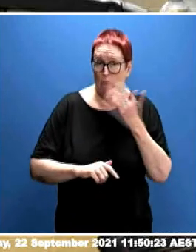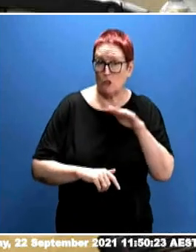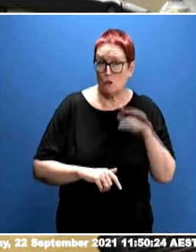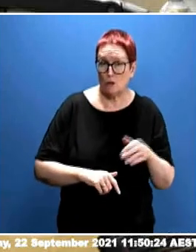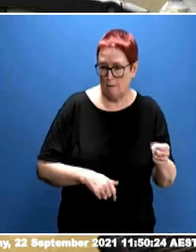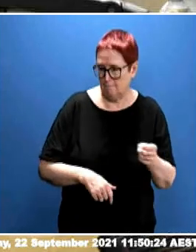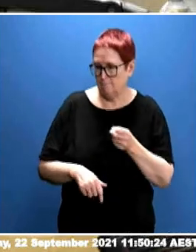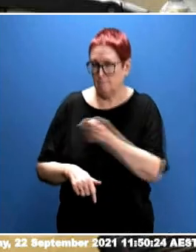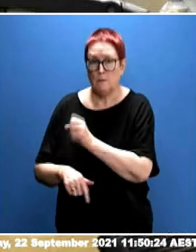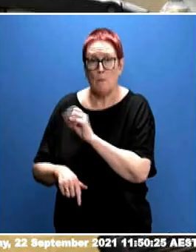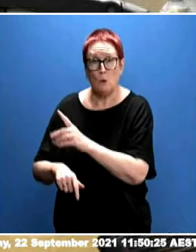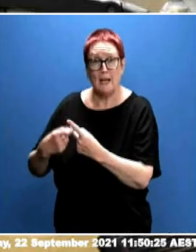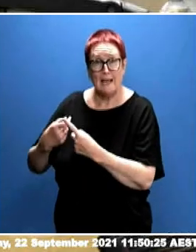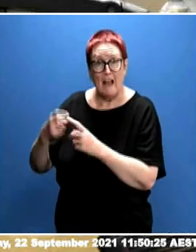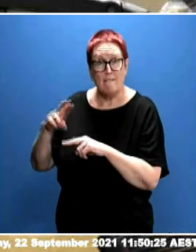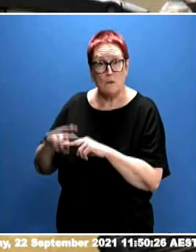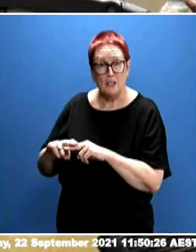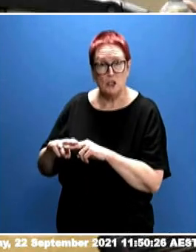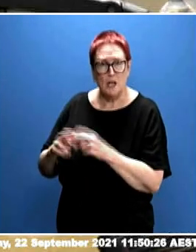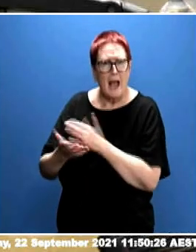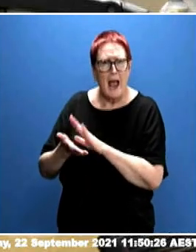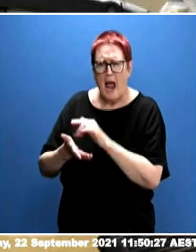going into that Secure Care setting, the Kath French facility.